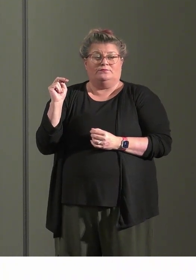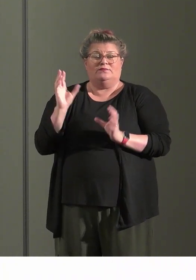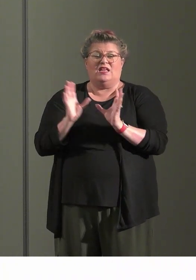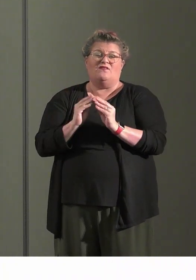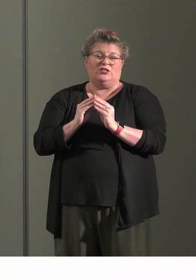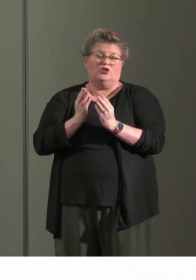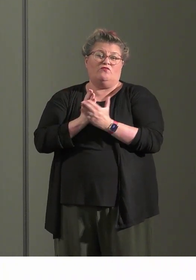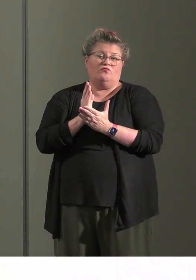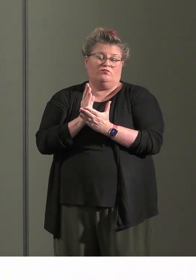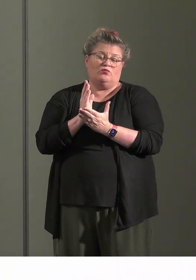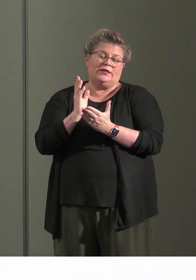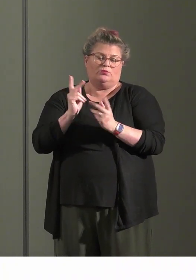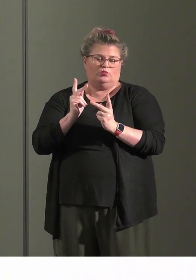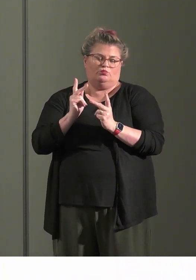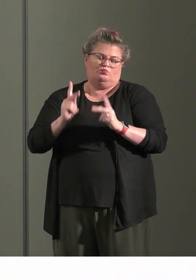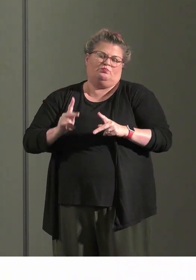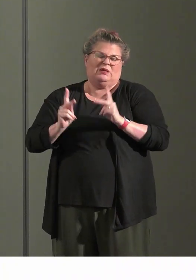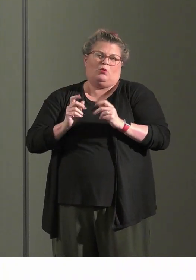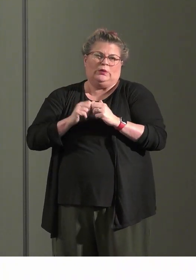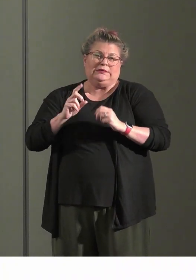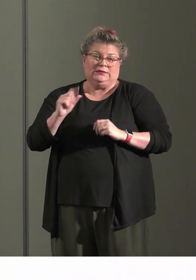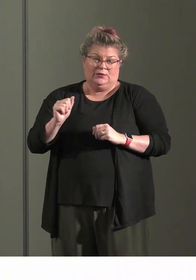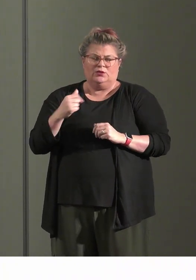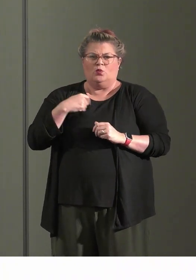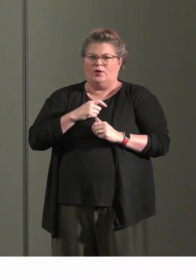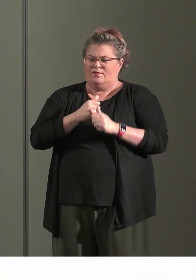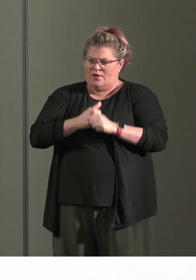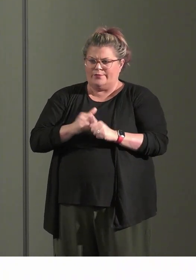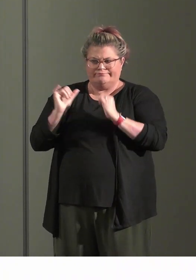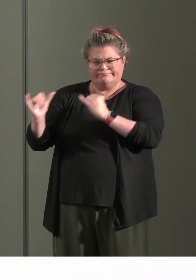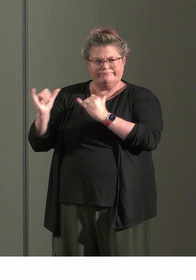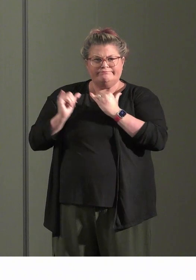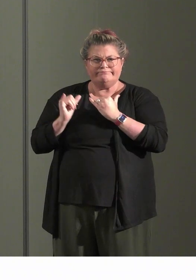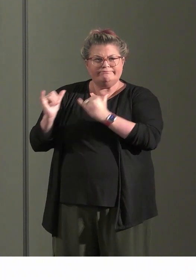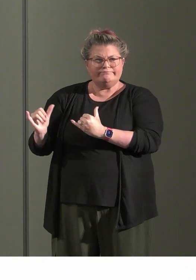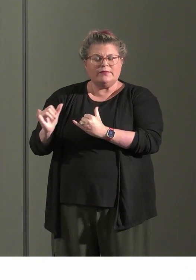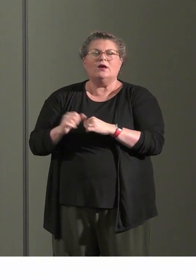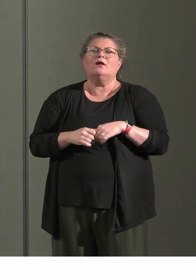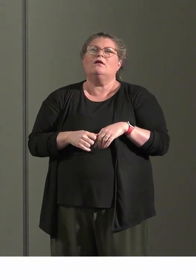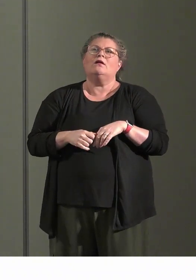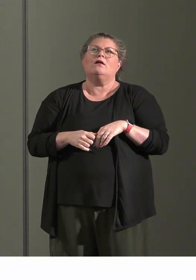rights of People With Disabilities we follow same principles same with nothing without